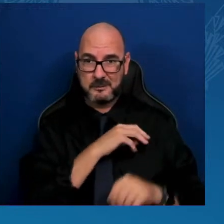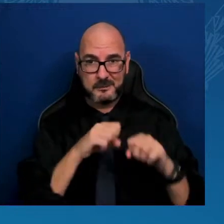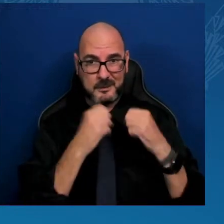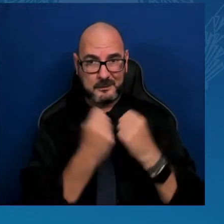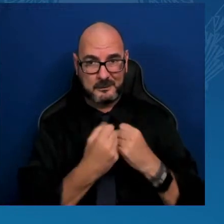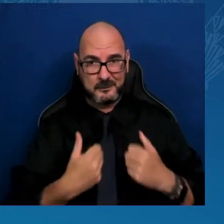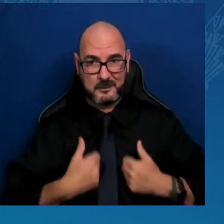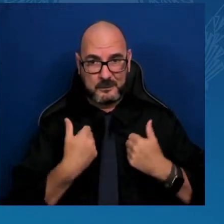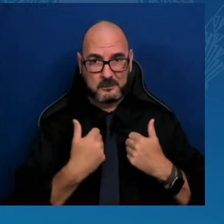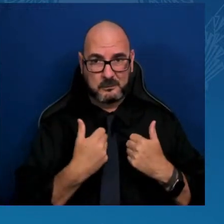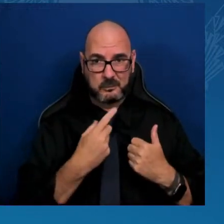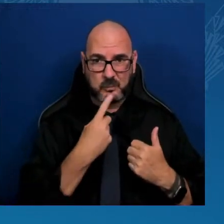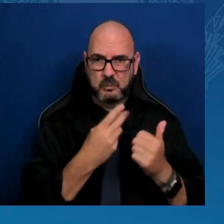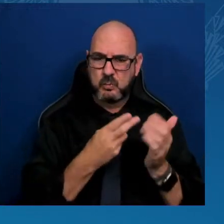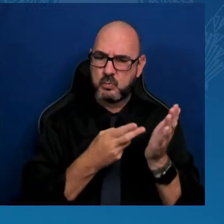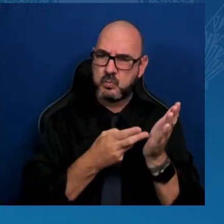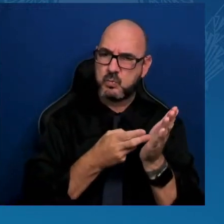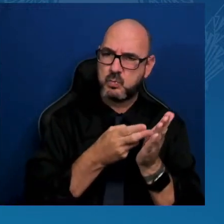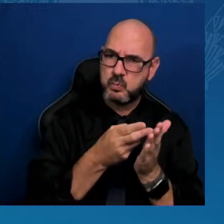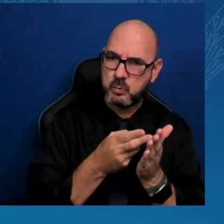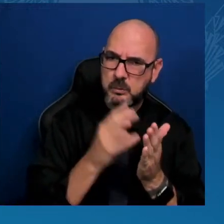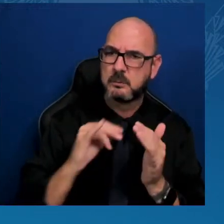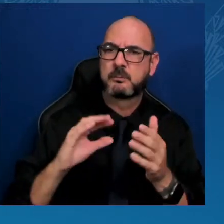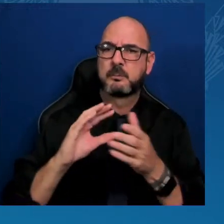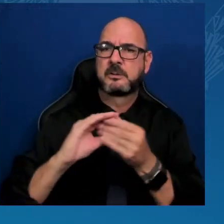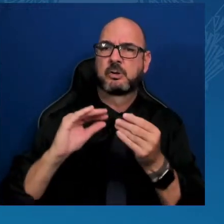You care for the sick and feed the hungry.